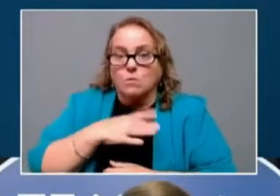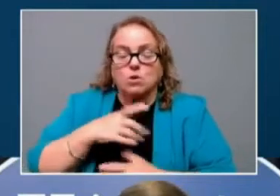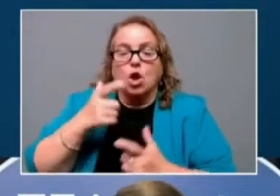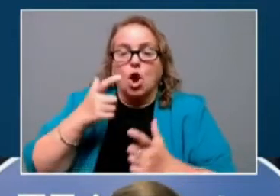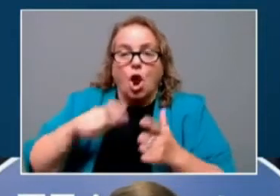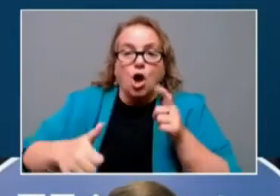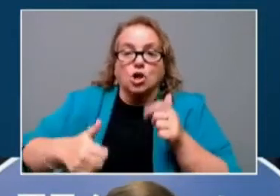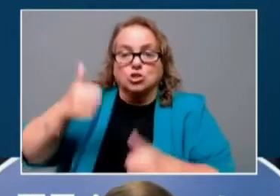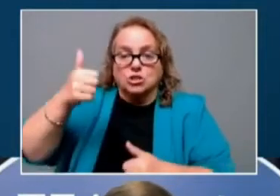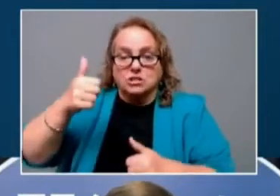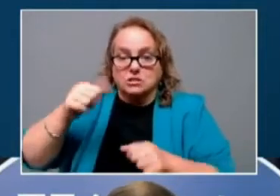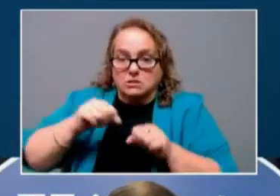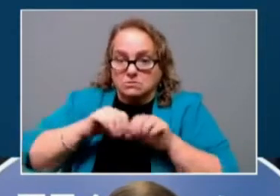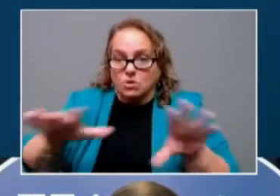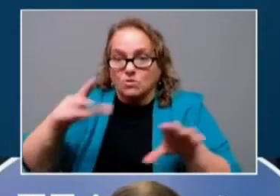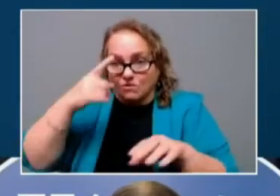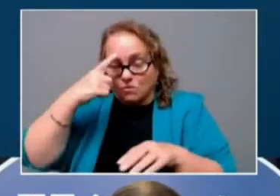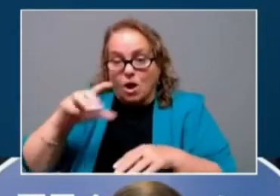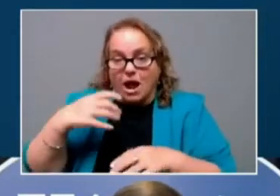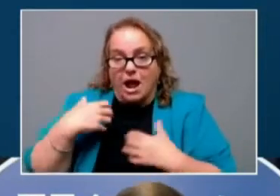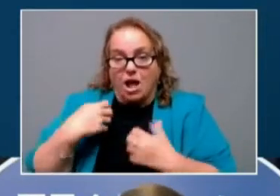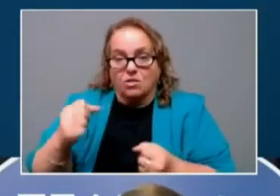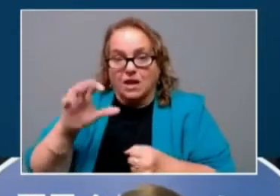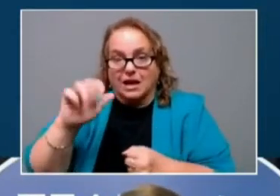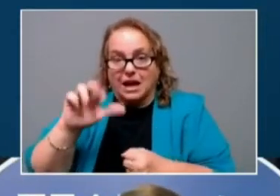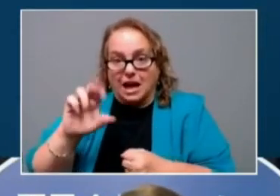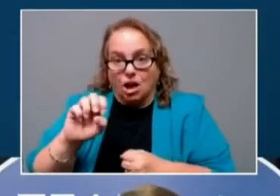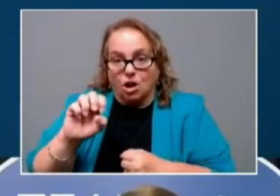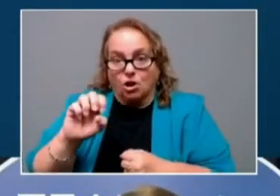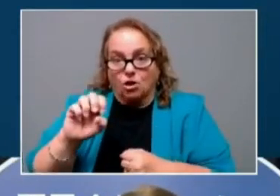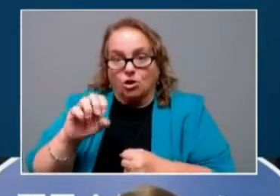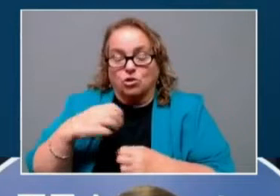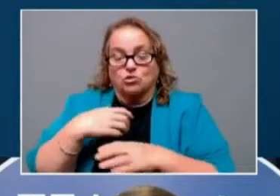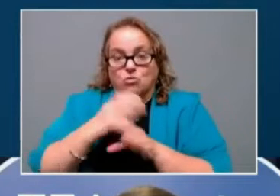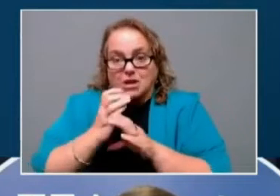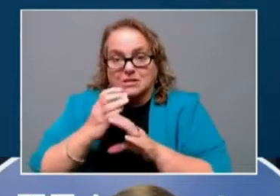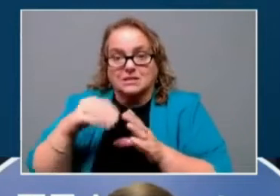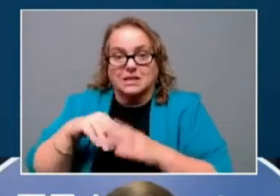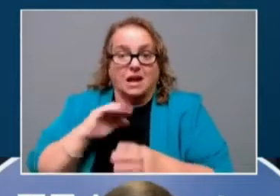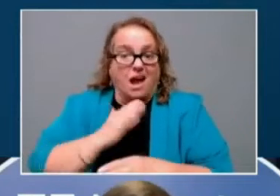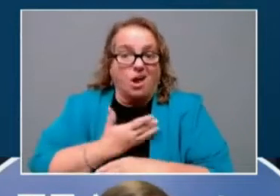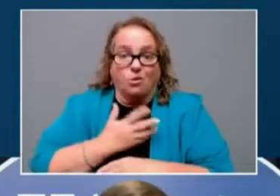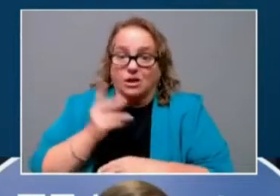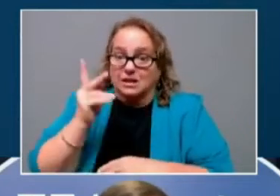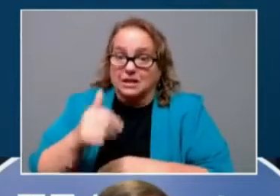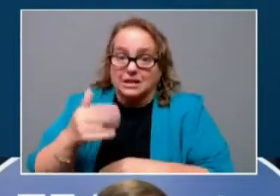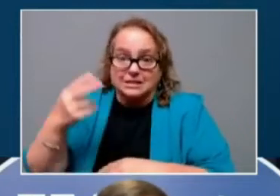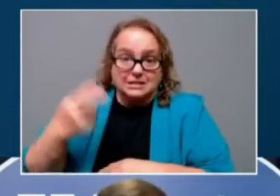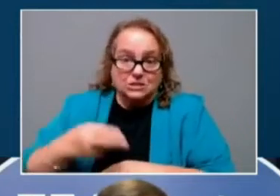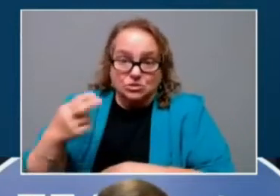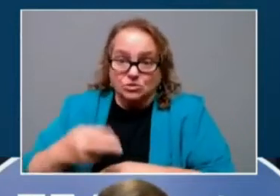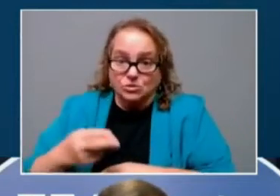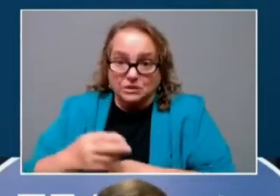crisis uh in our commonwealth history. Um every hospital that they go to talk